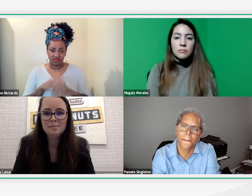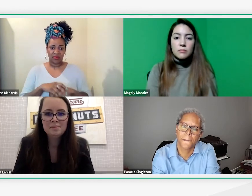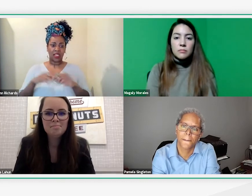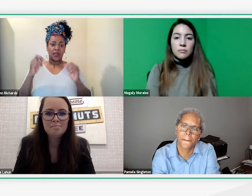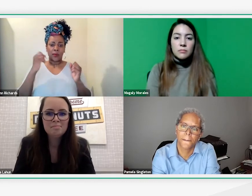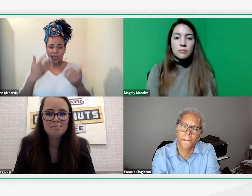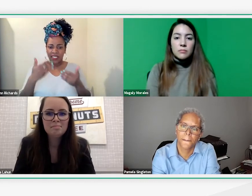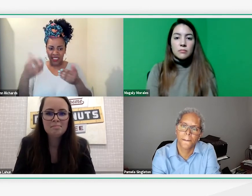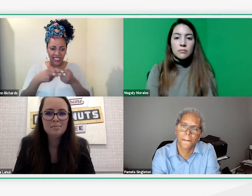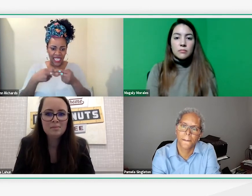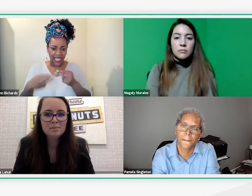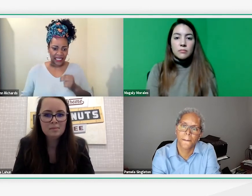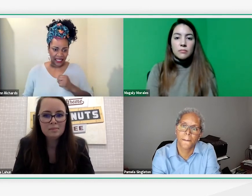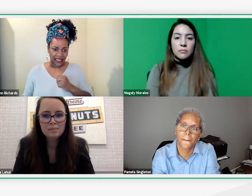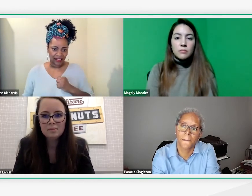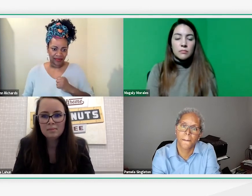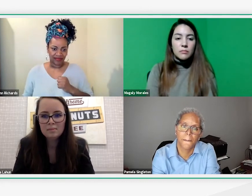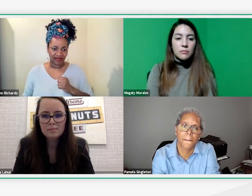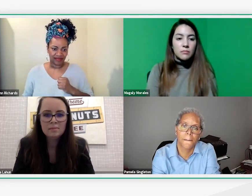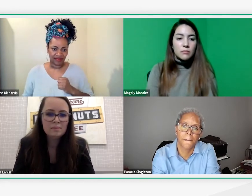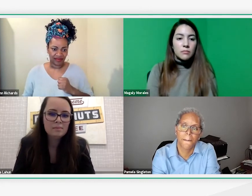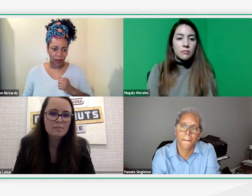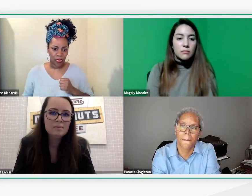Okay, let's go ahead to the next slide.